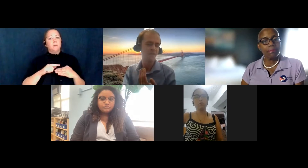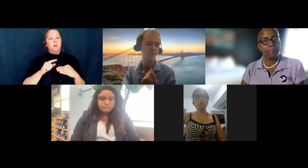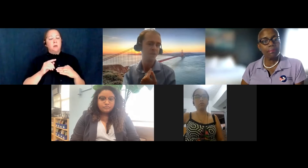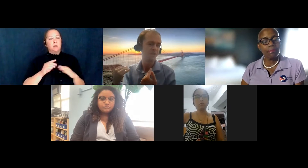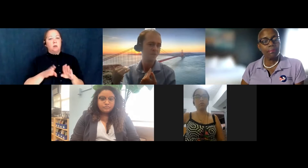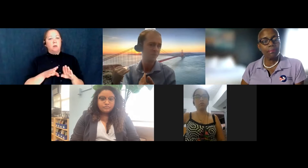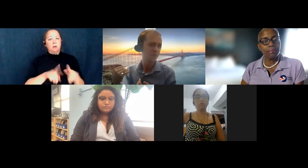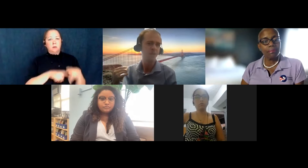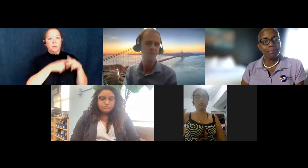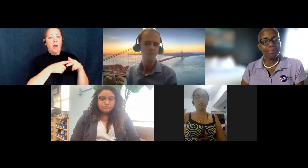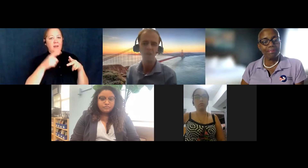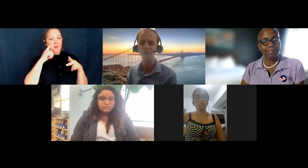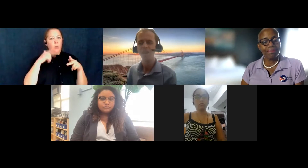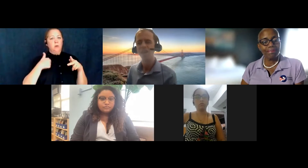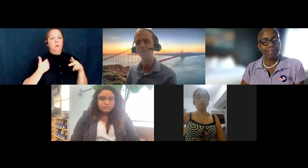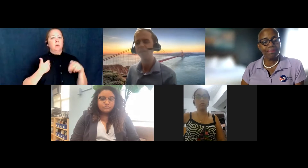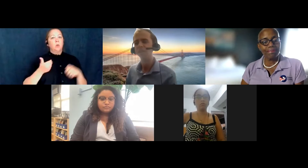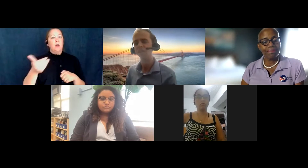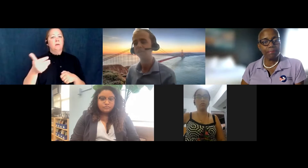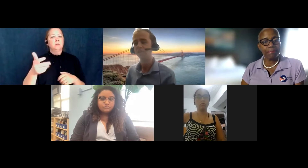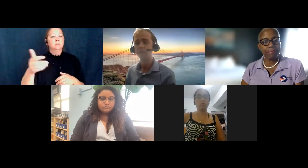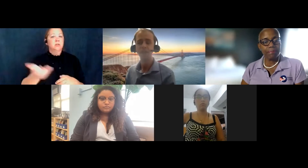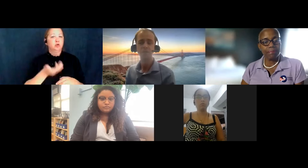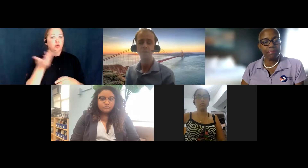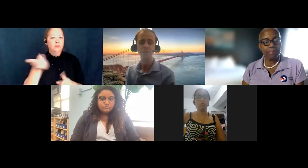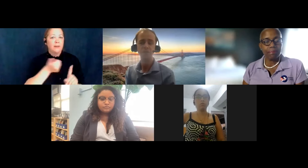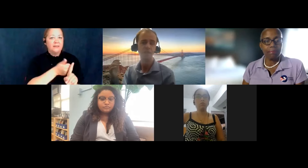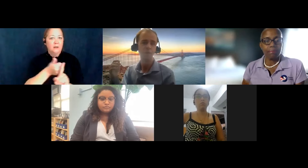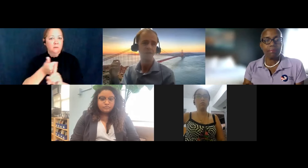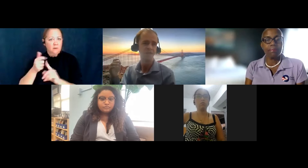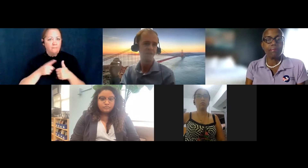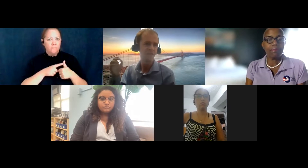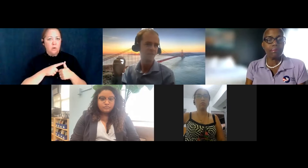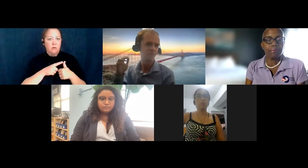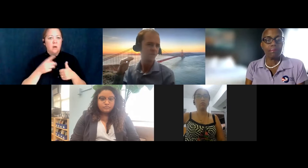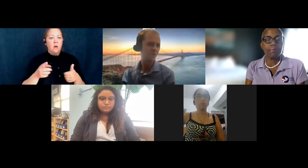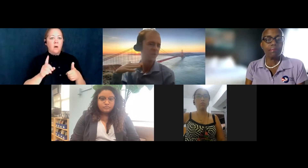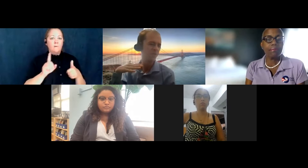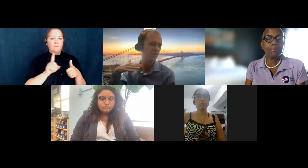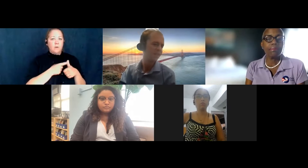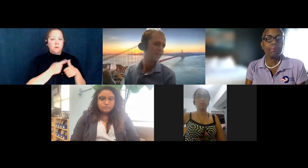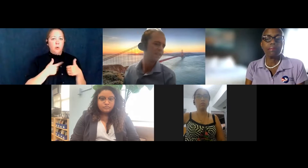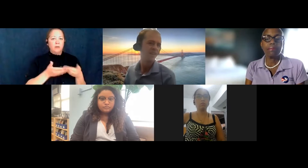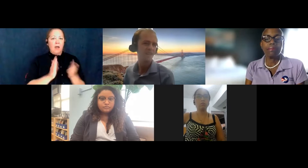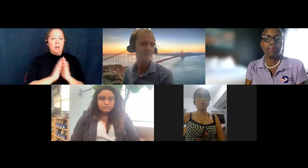them introduce themselves as well. I will ask Doris to introduce herself.